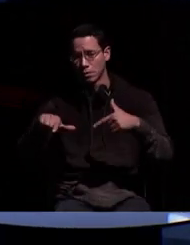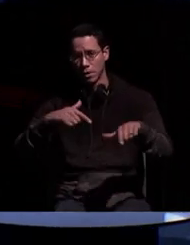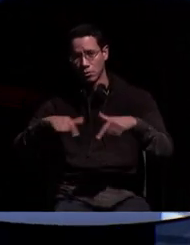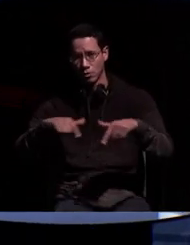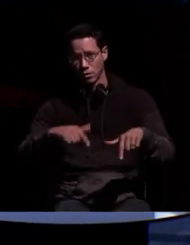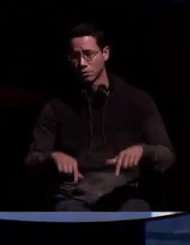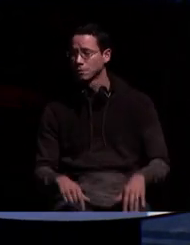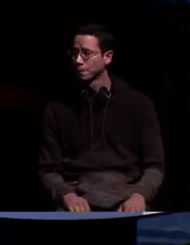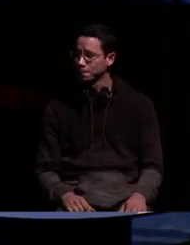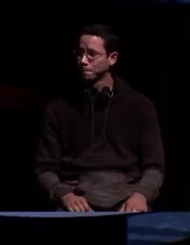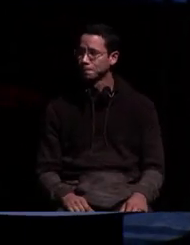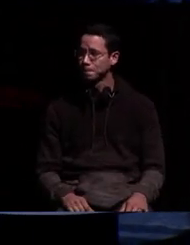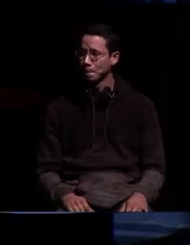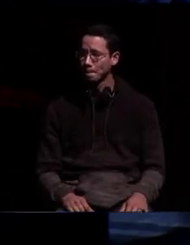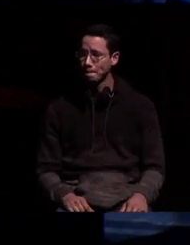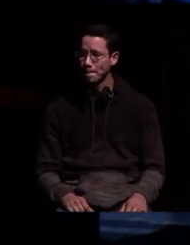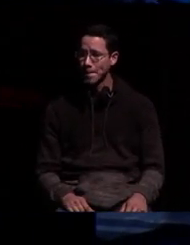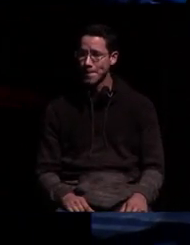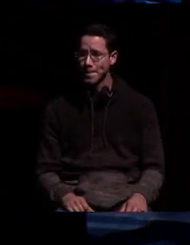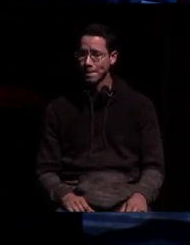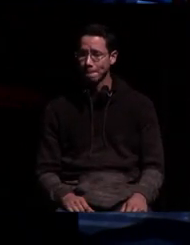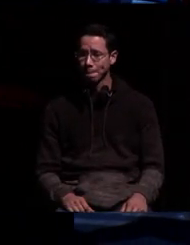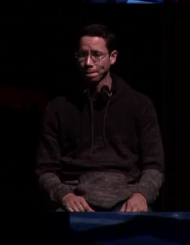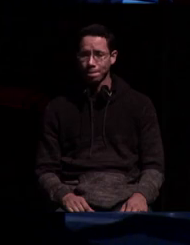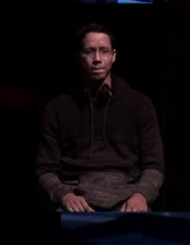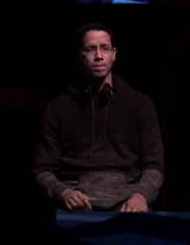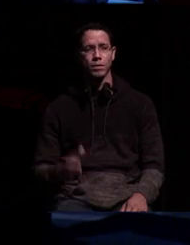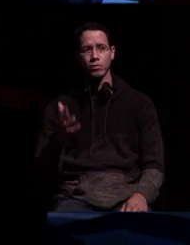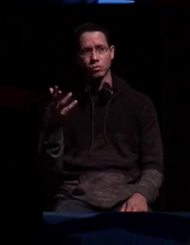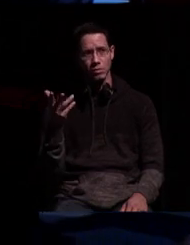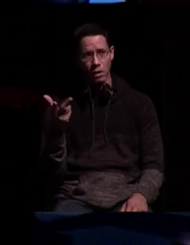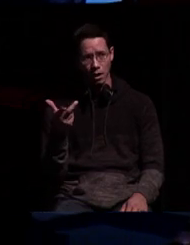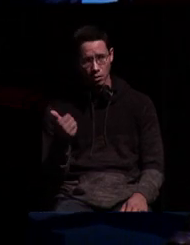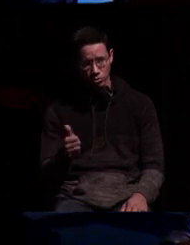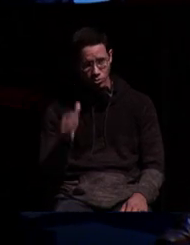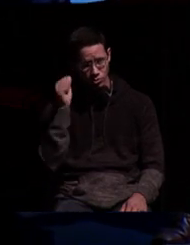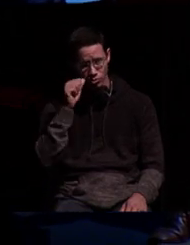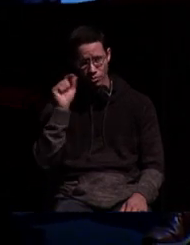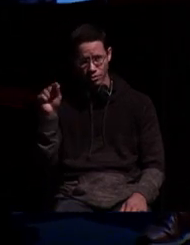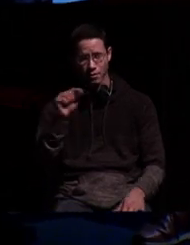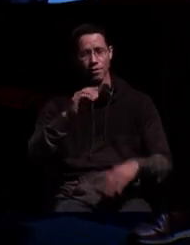Women use their talents and produce craftwork.